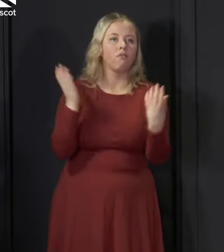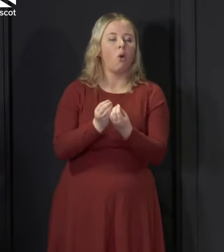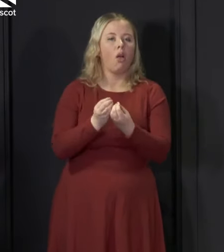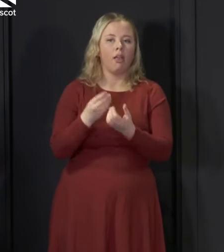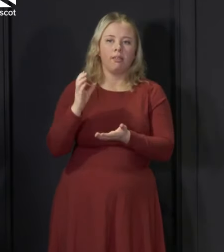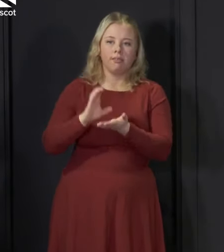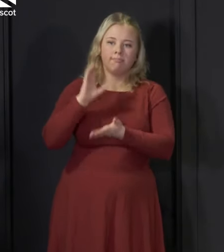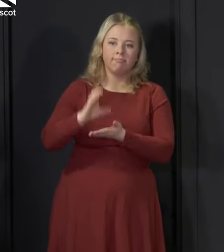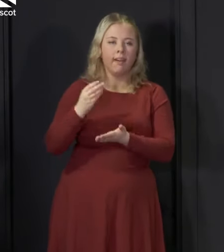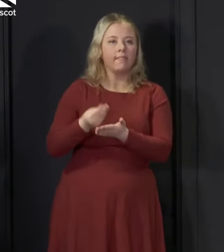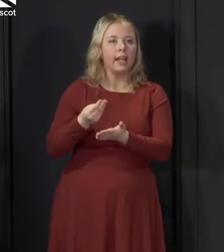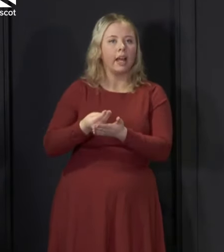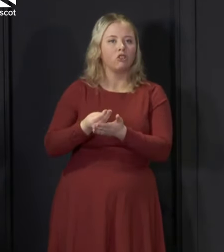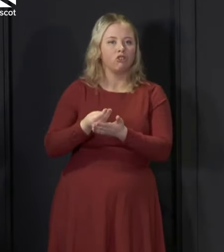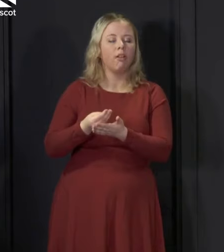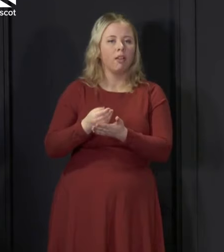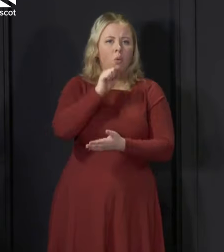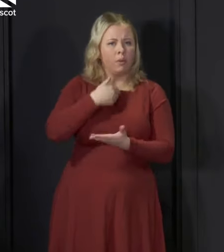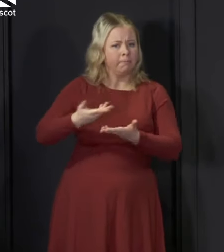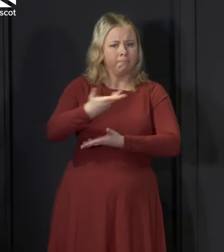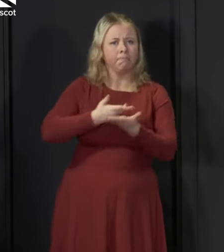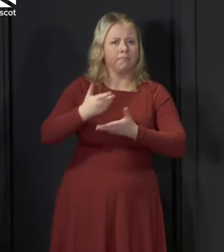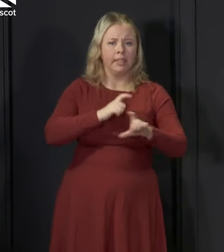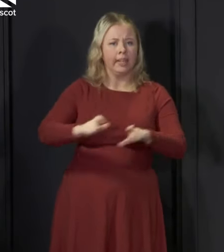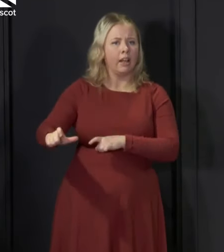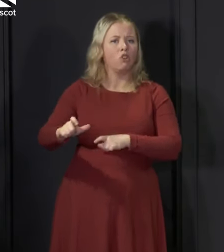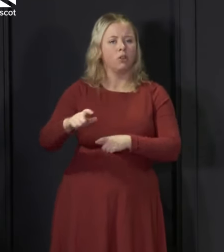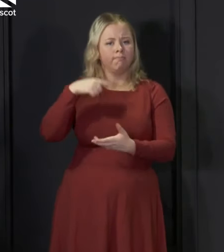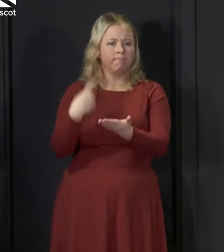of the sector, these are discussions we will continue to have, and make responsible and